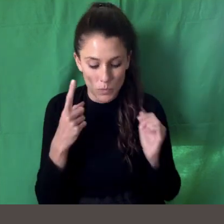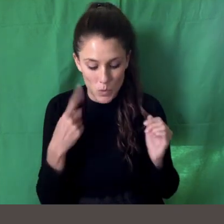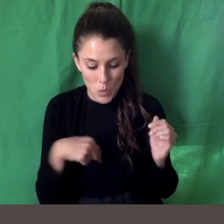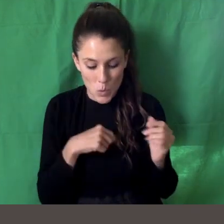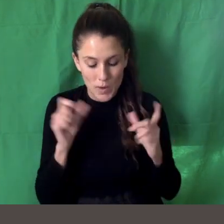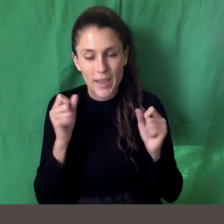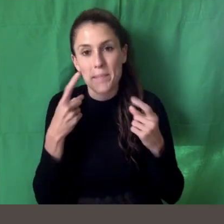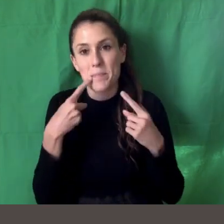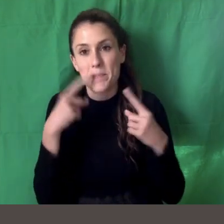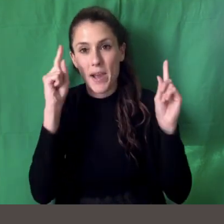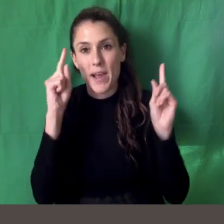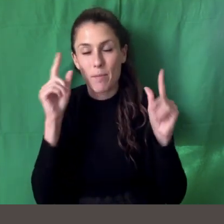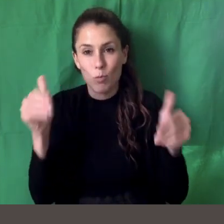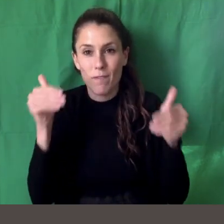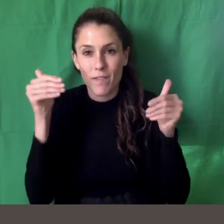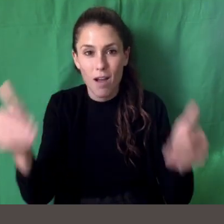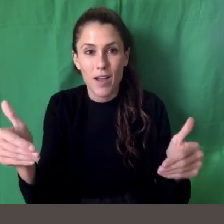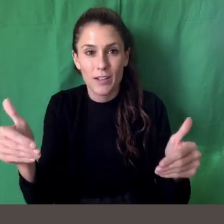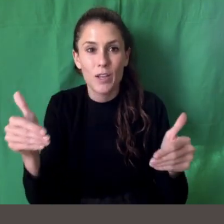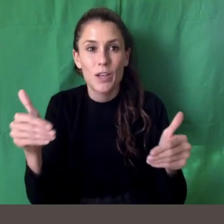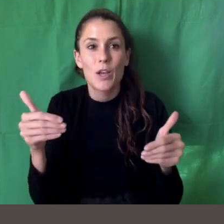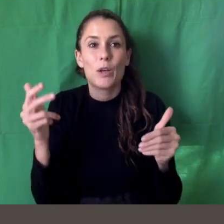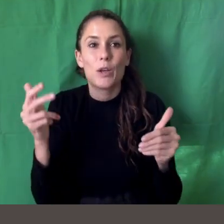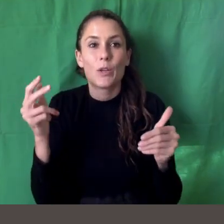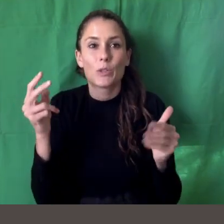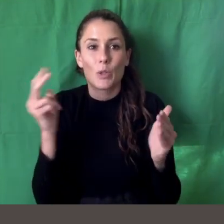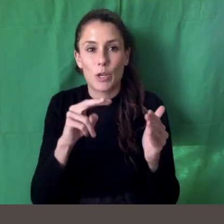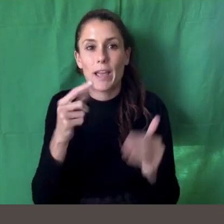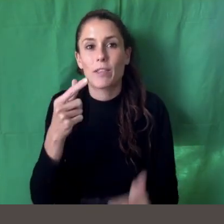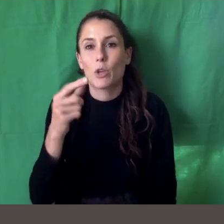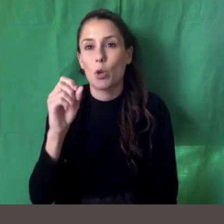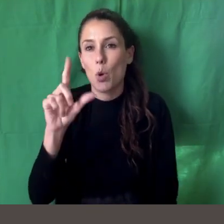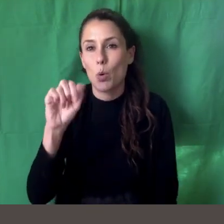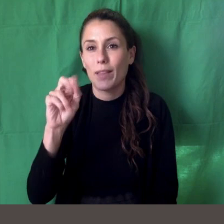and we can finally move on to looking at the Golang implementation.